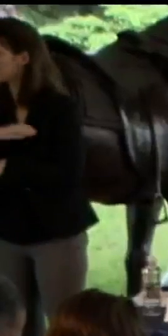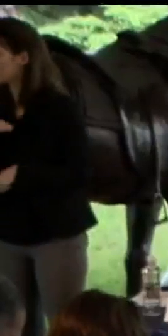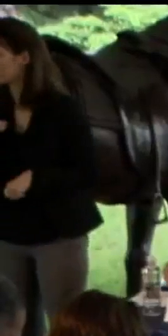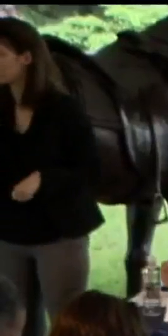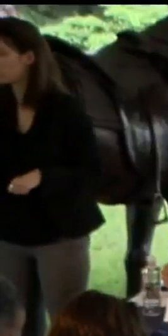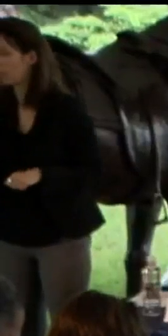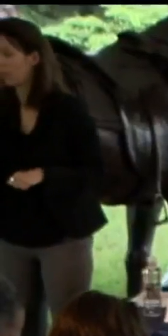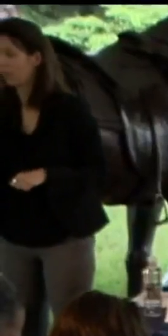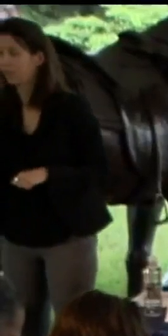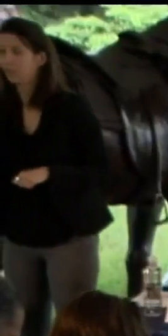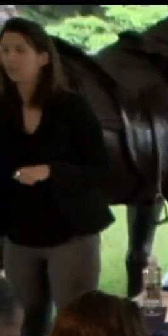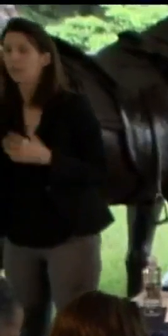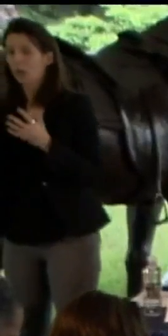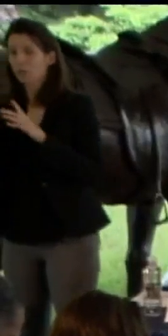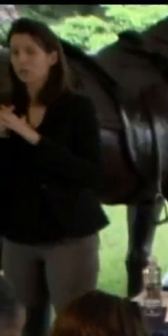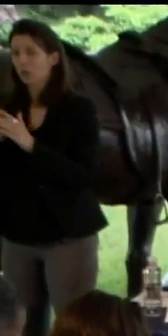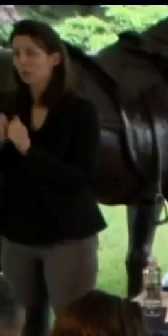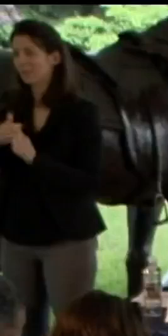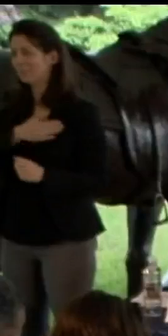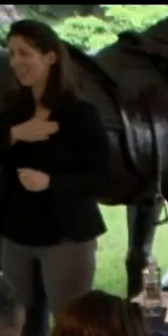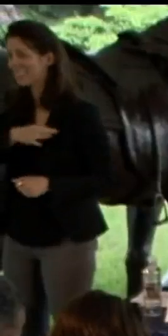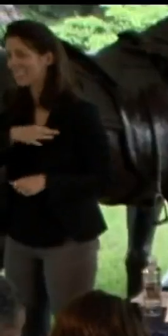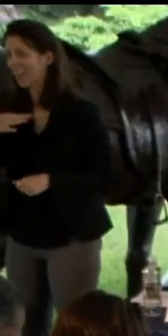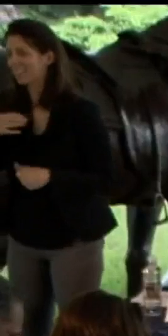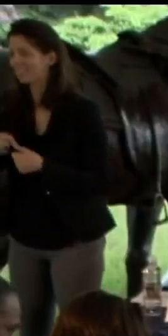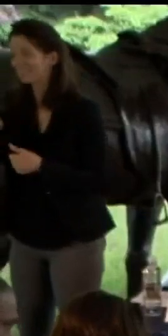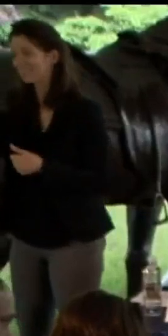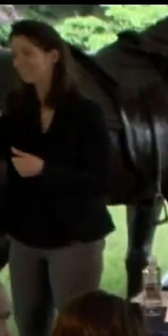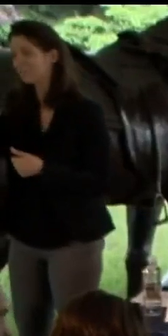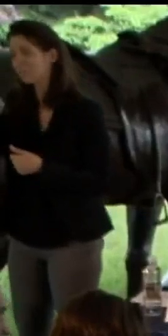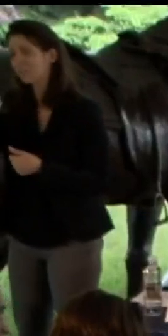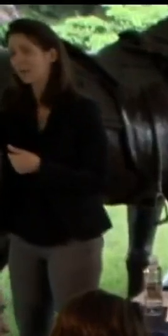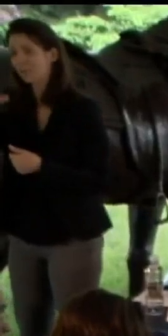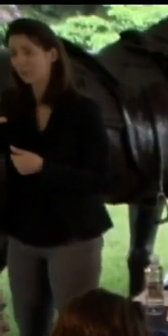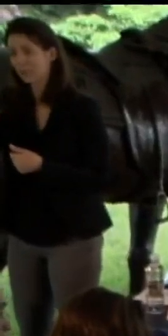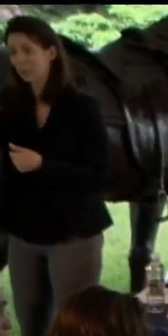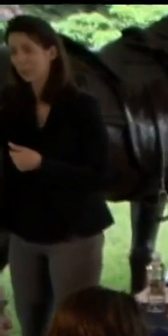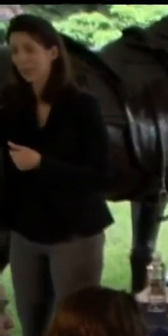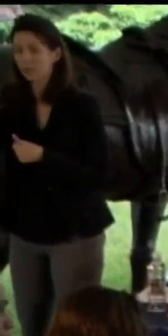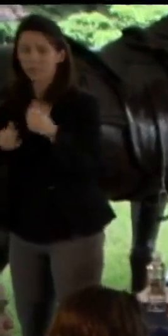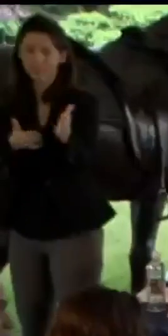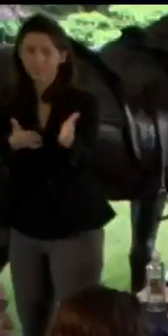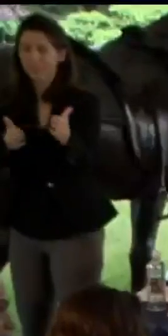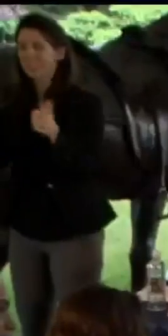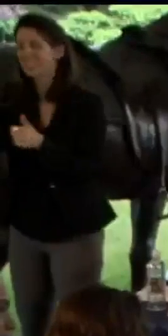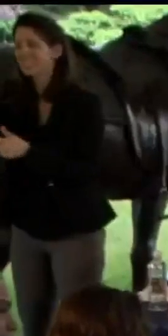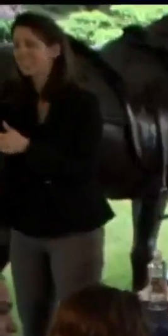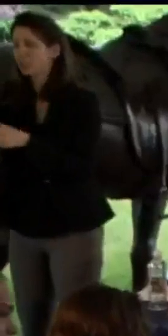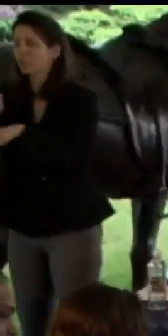RECOGNIZE MEMBERS OF OUR COLLECTIVE STAFFS WHO HAVE BEEN